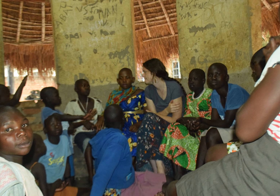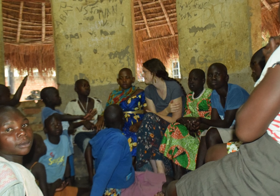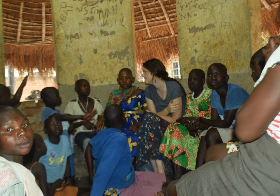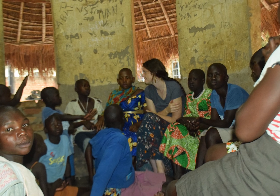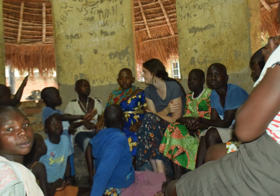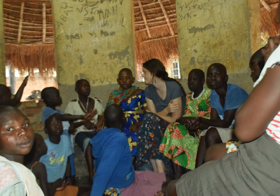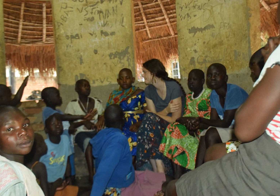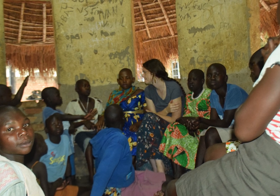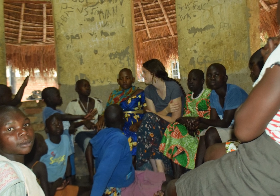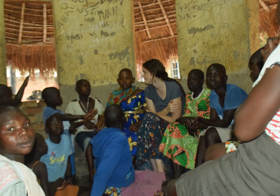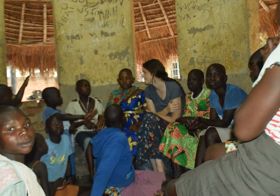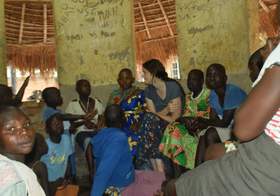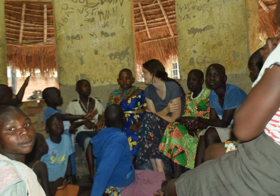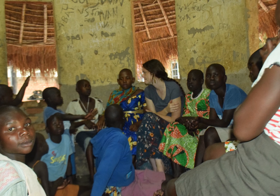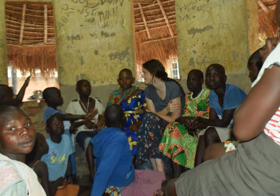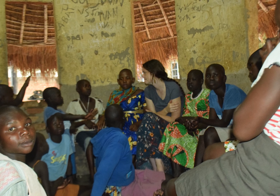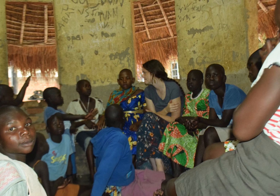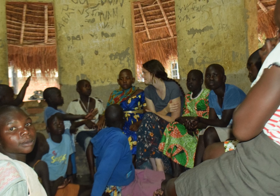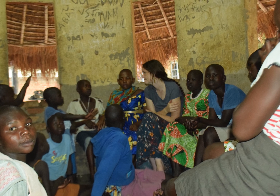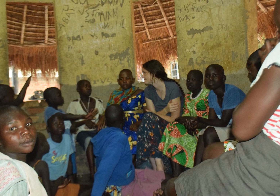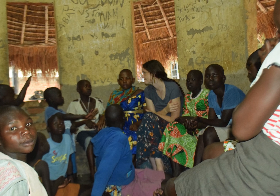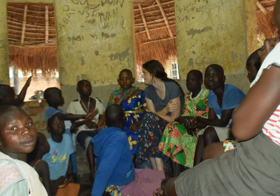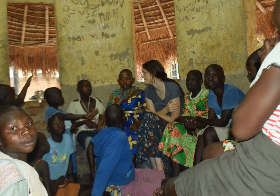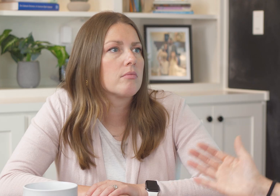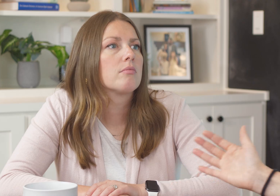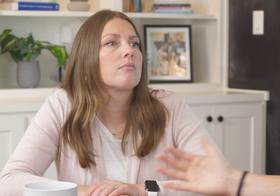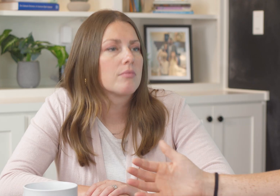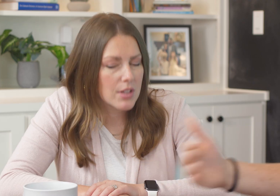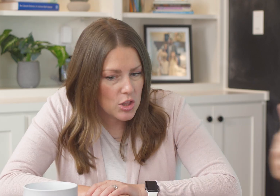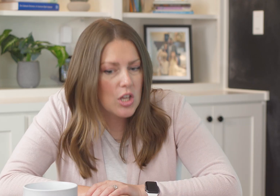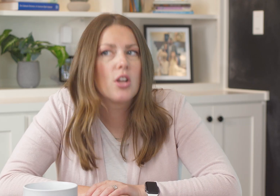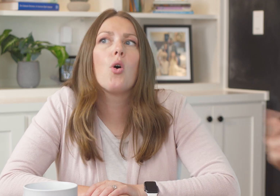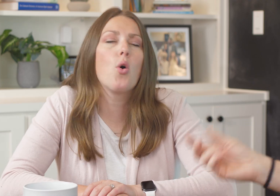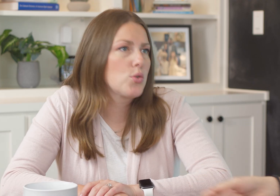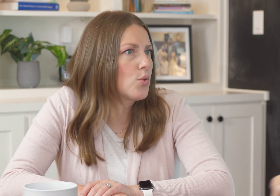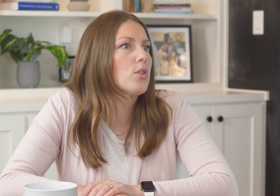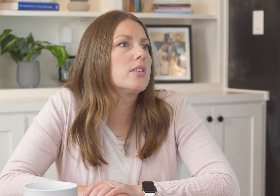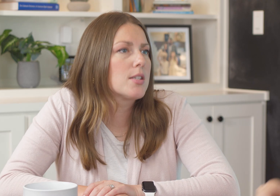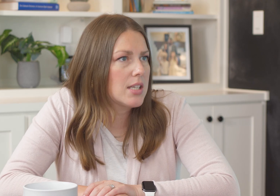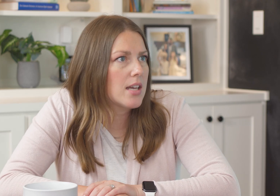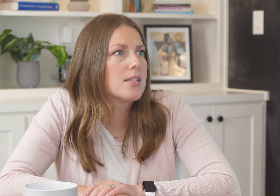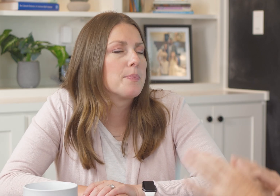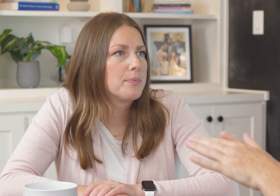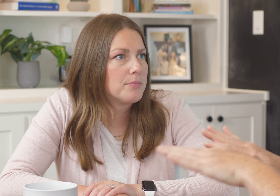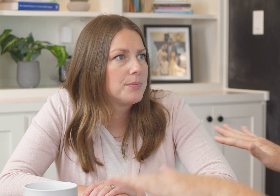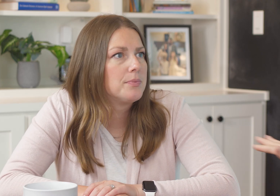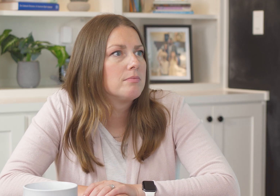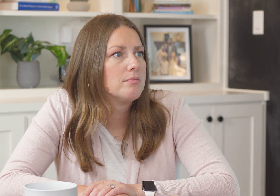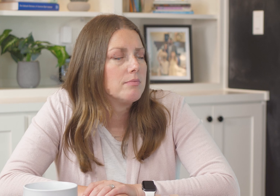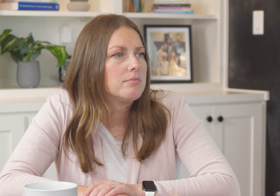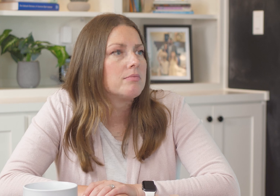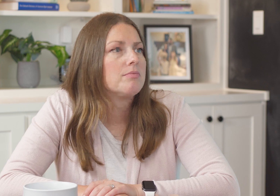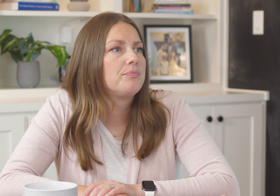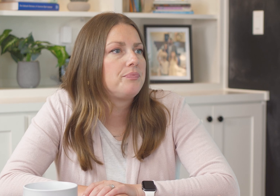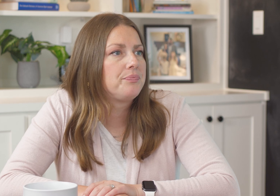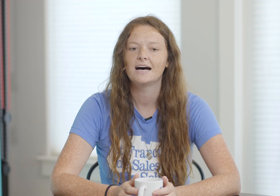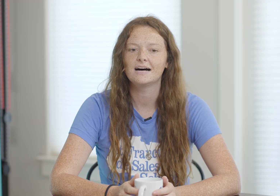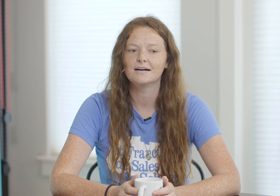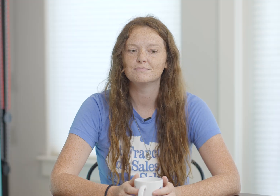And so they do everything. So if we're harvesting beans, then we're the whole school is getting the beans. Yes, we're laying them out. We're drying them out.